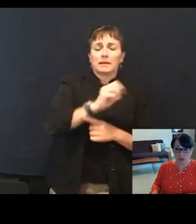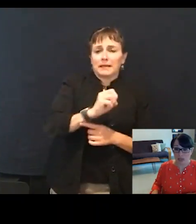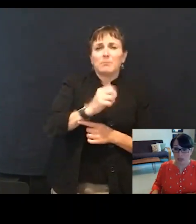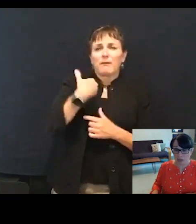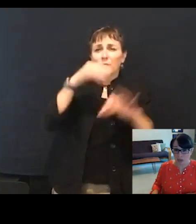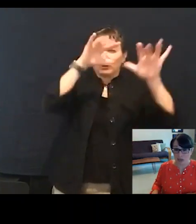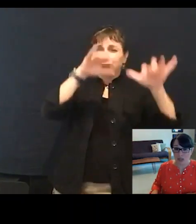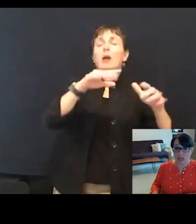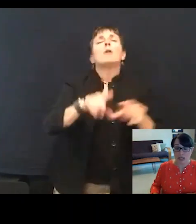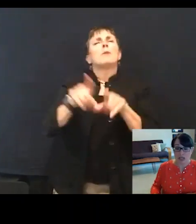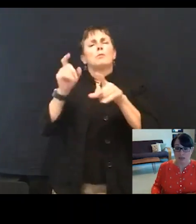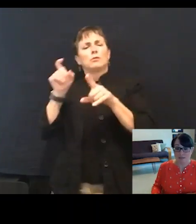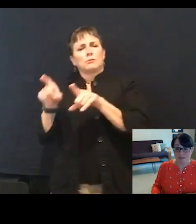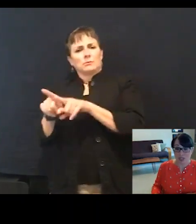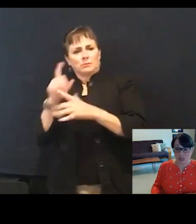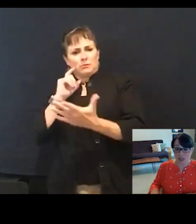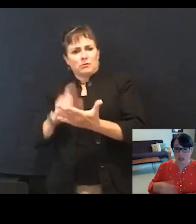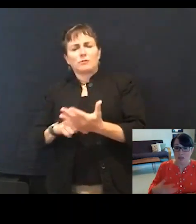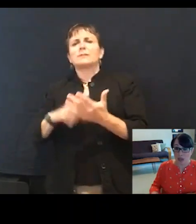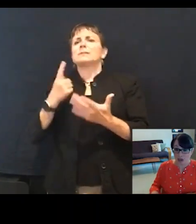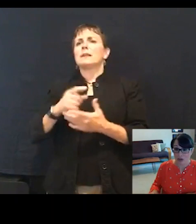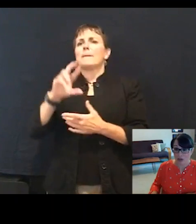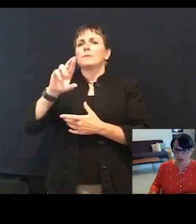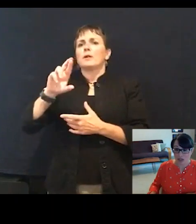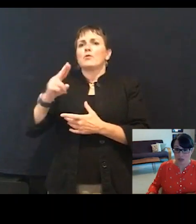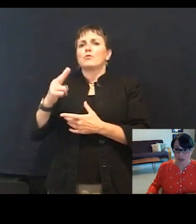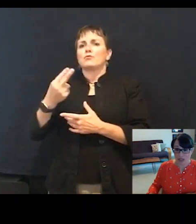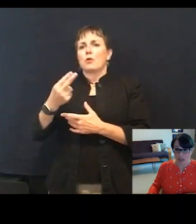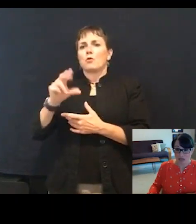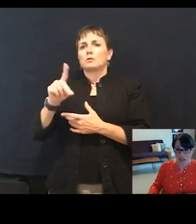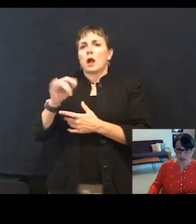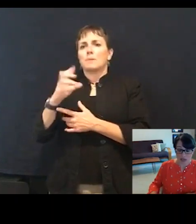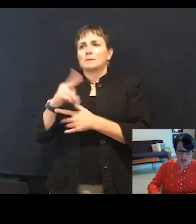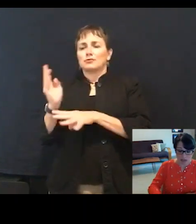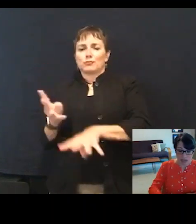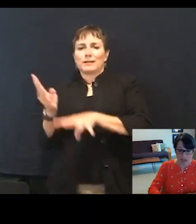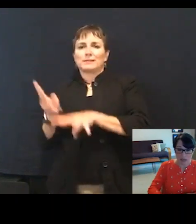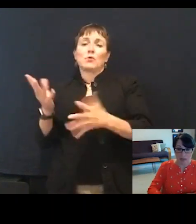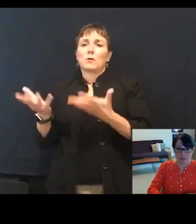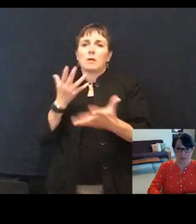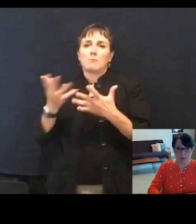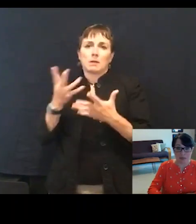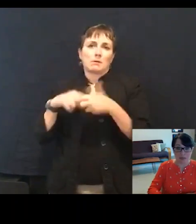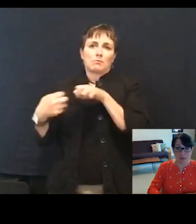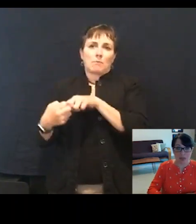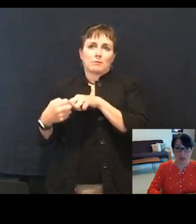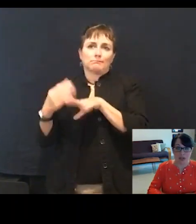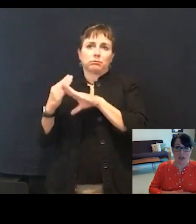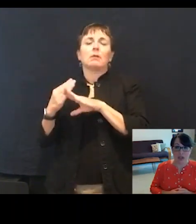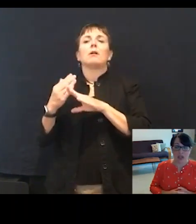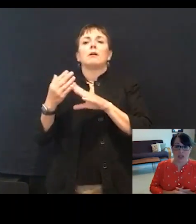be somewhat impaired in these myosin 7A deficient mice.